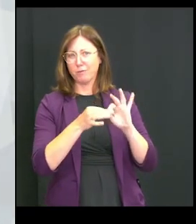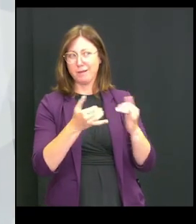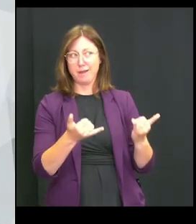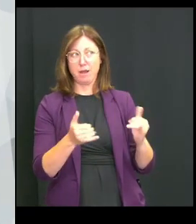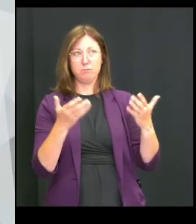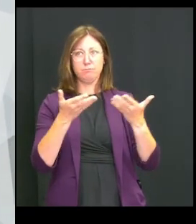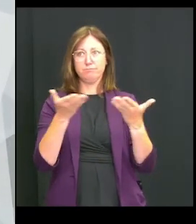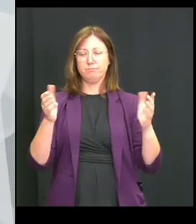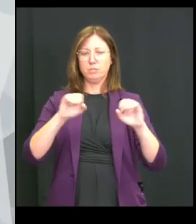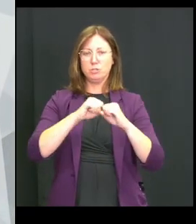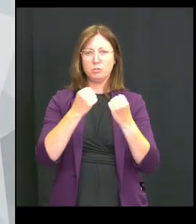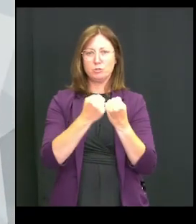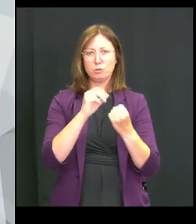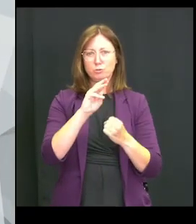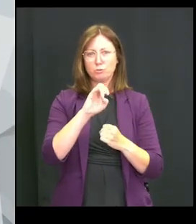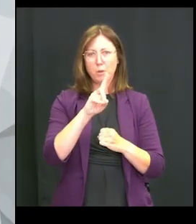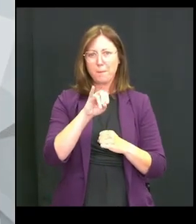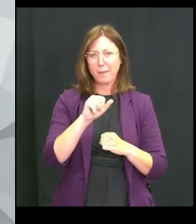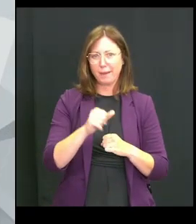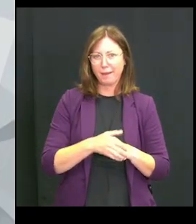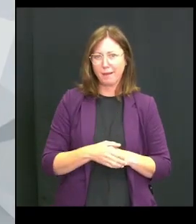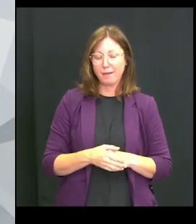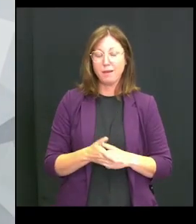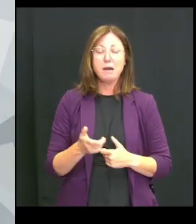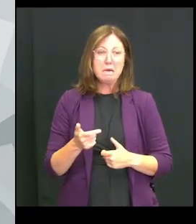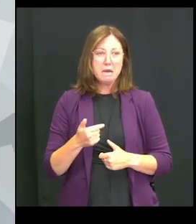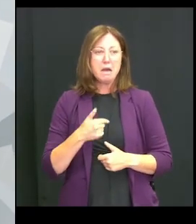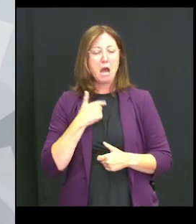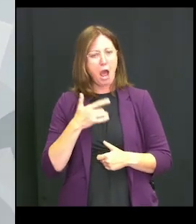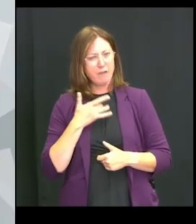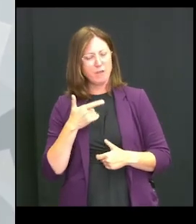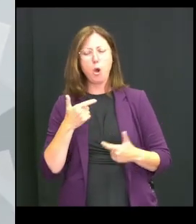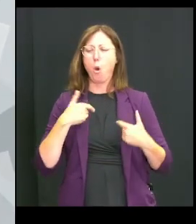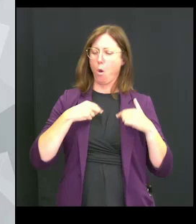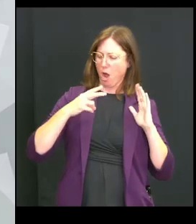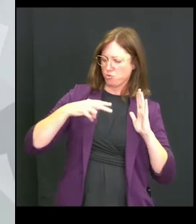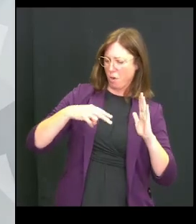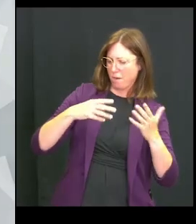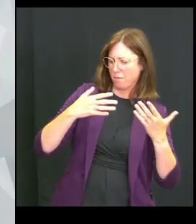as much as I like to think that I'm very well read, and I read a whole news article